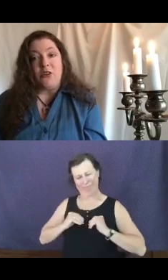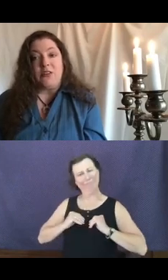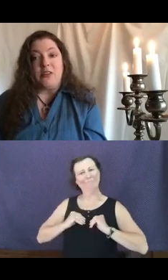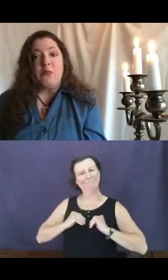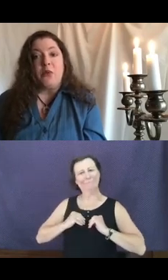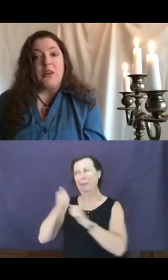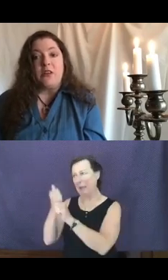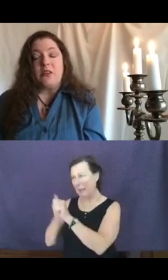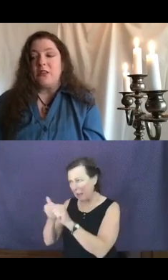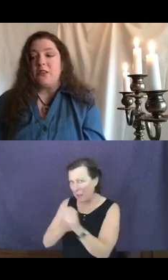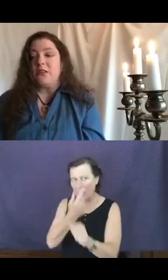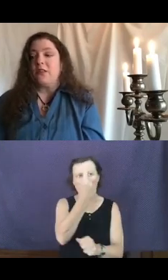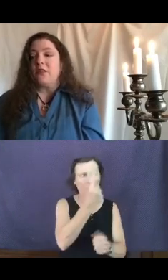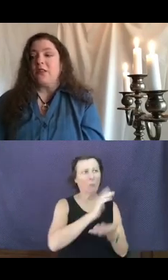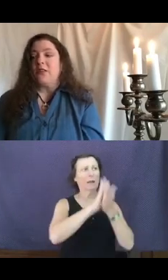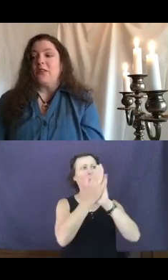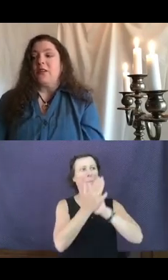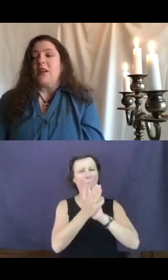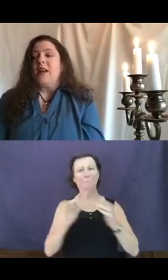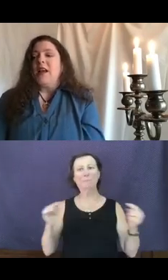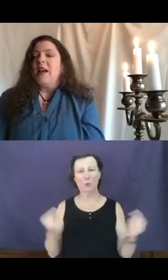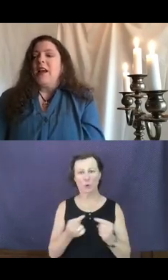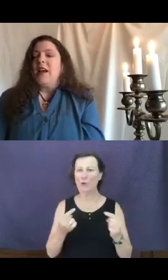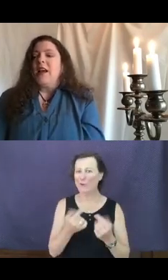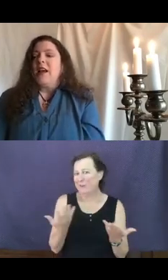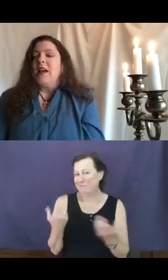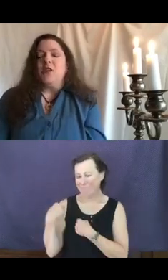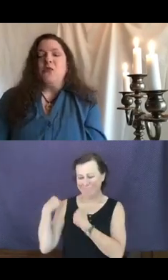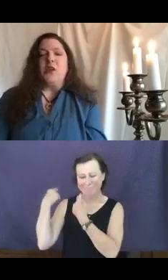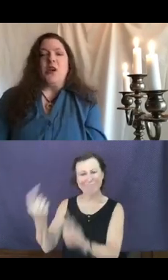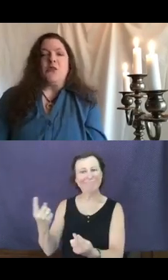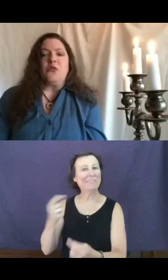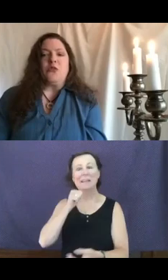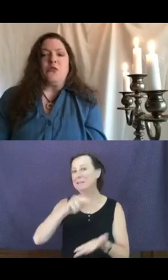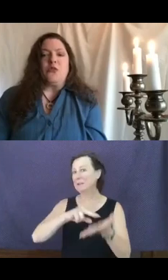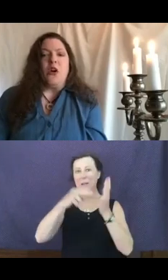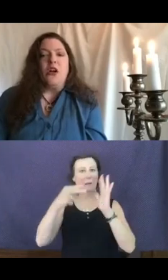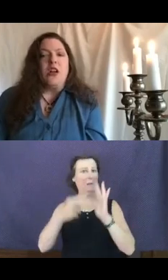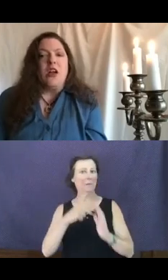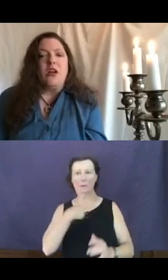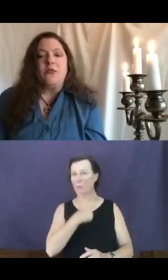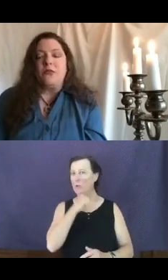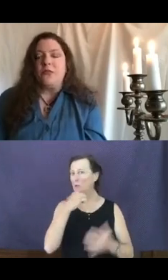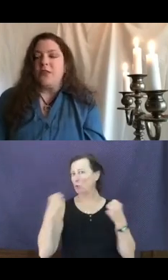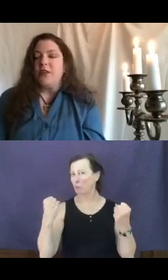some point." It doesn't mean we aren't strong enough,